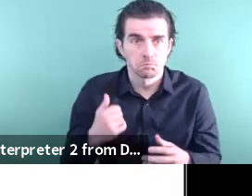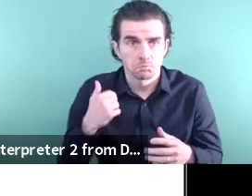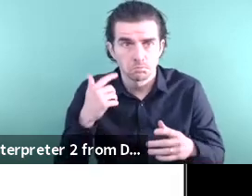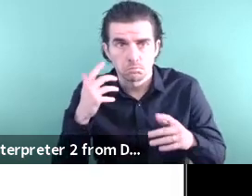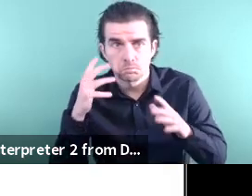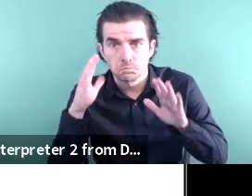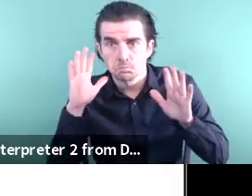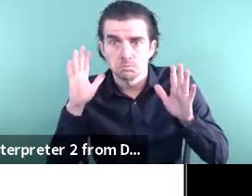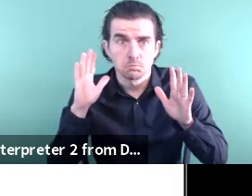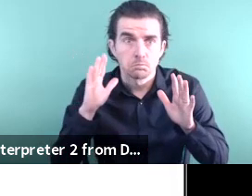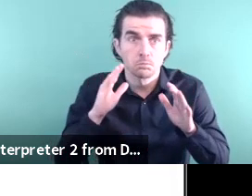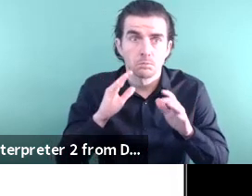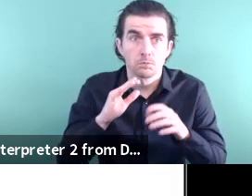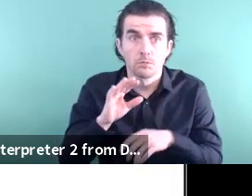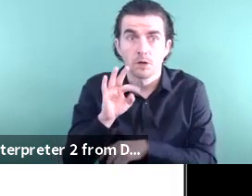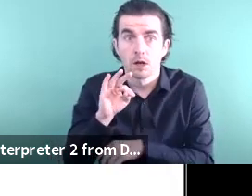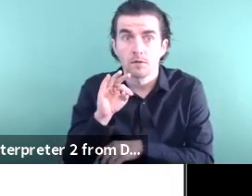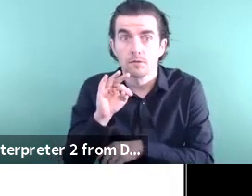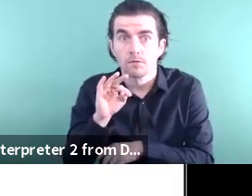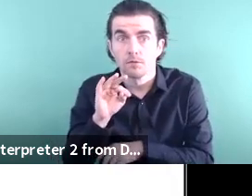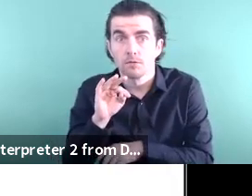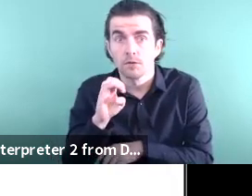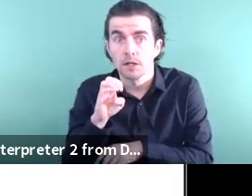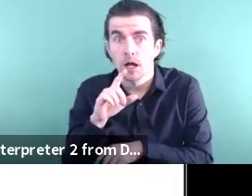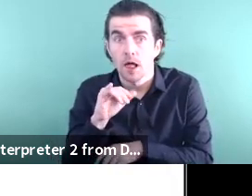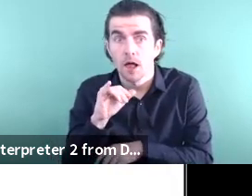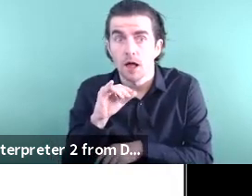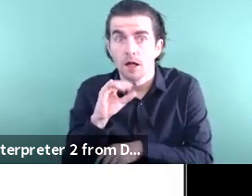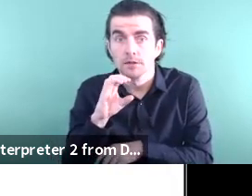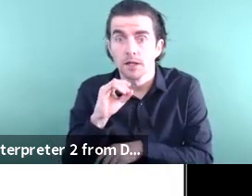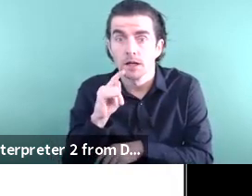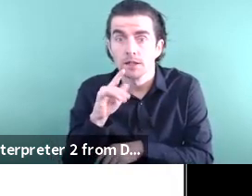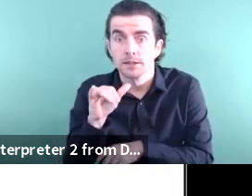it looks like Joshko isn't on the video chat. Thanks guys. Thank you very much.